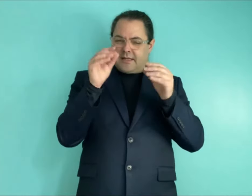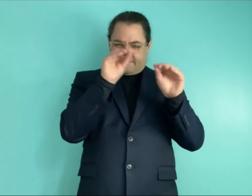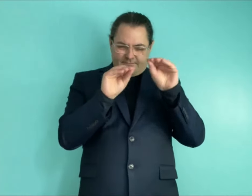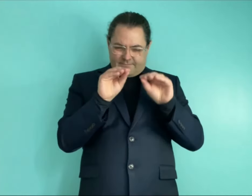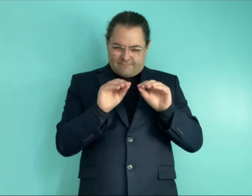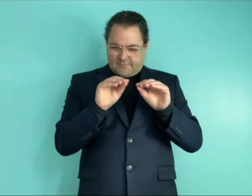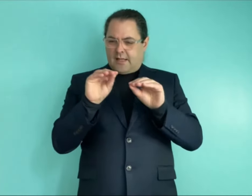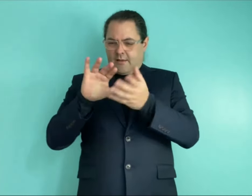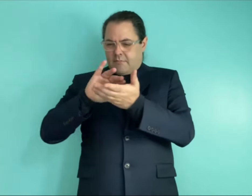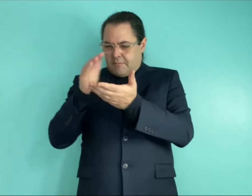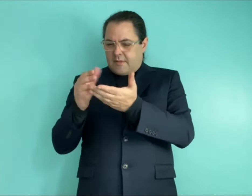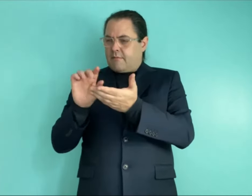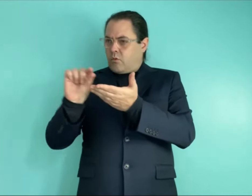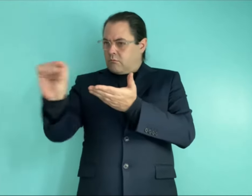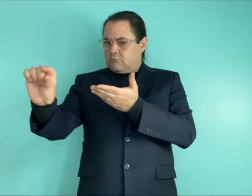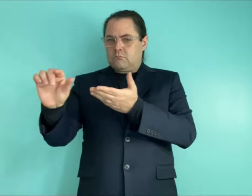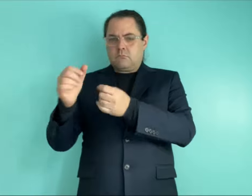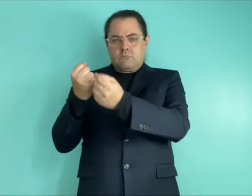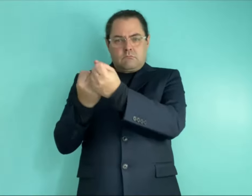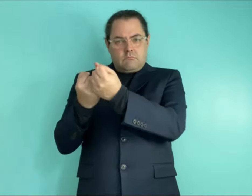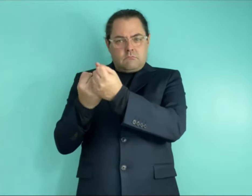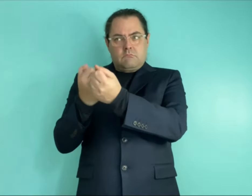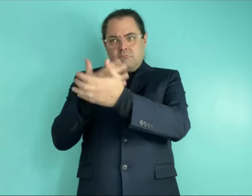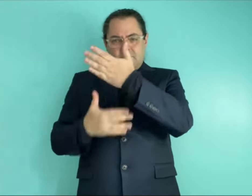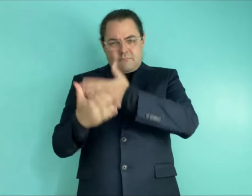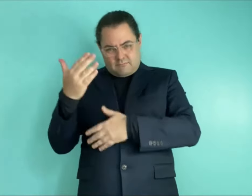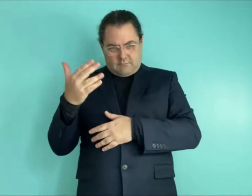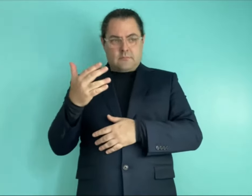of equal pay for equal work is not 16:21:01 used to undermine the right to work